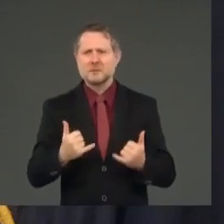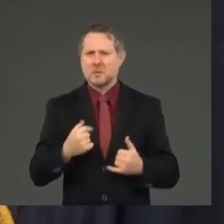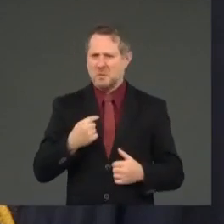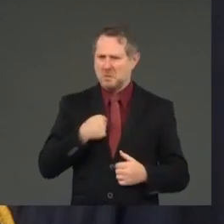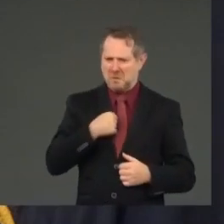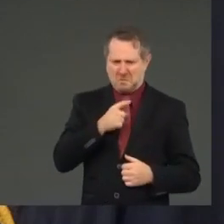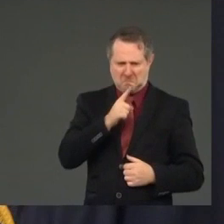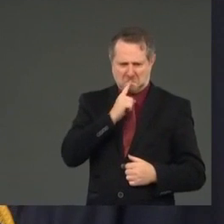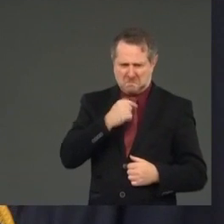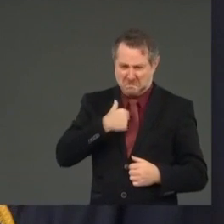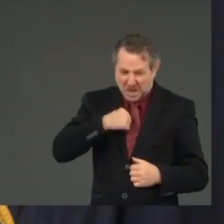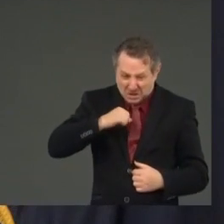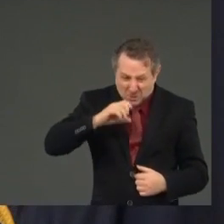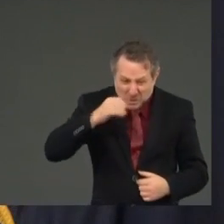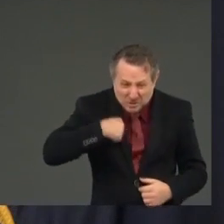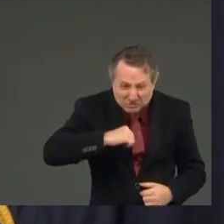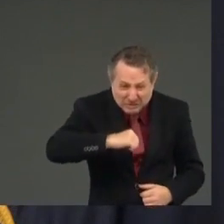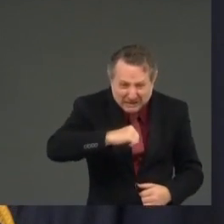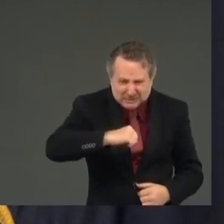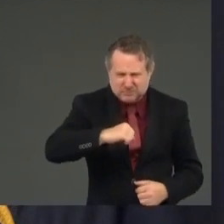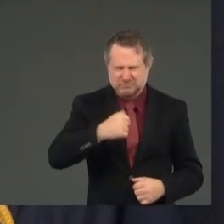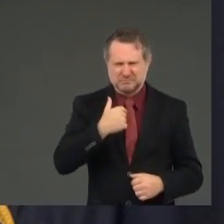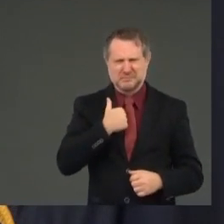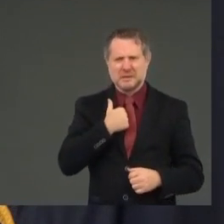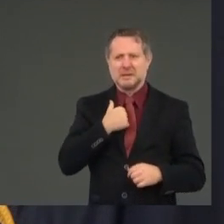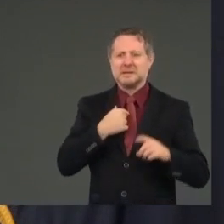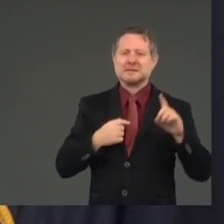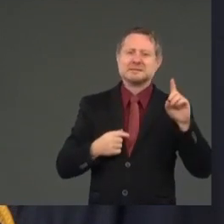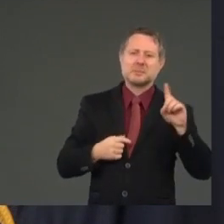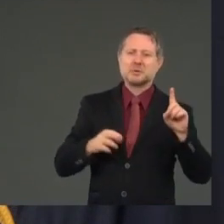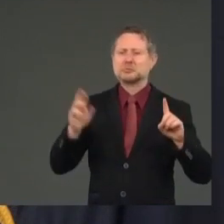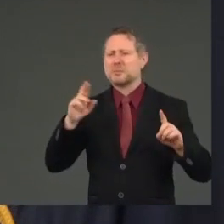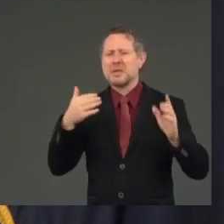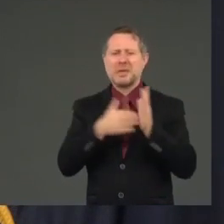THAT COMMISSION. WHY ARE YOU SO RESISTANT TO AN OUTSIDE PROBE HERE?